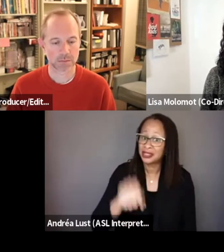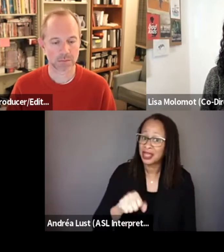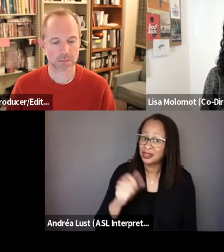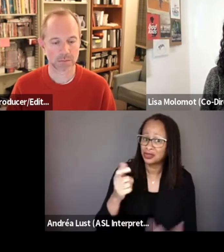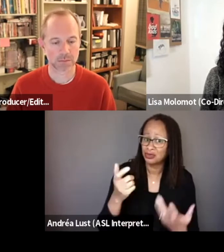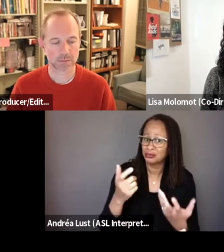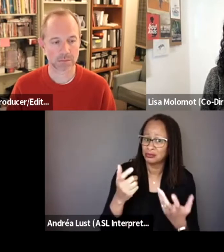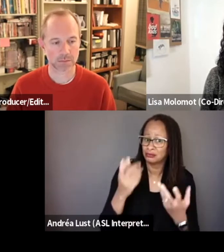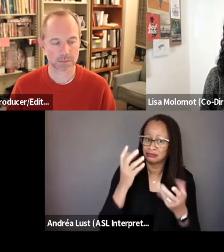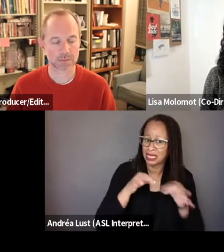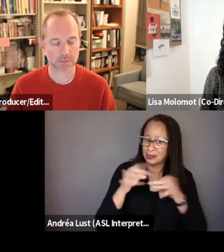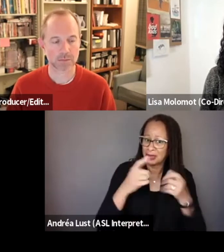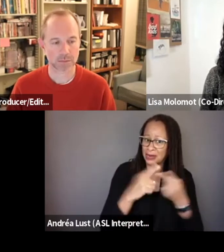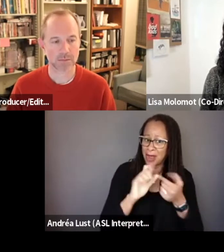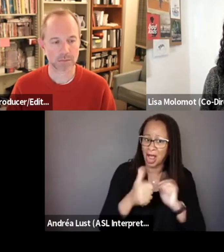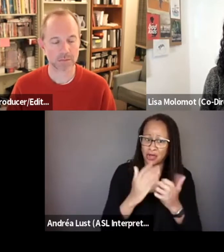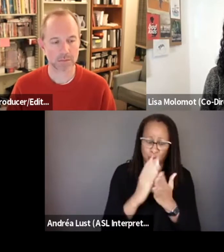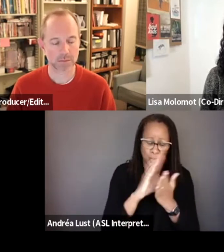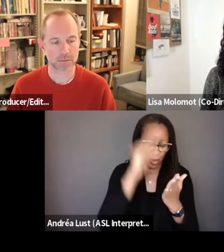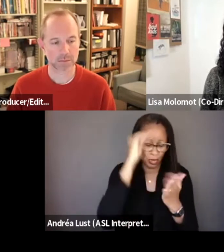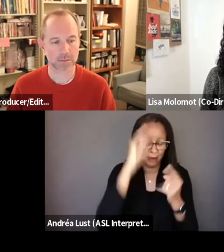and learned about this and started making this movie?